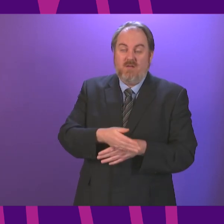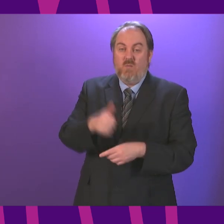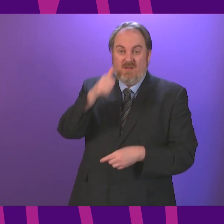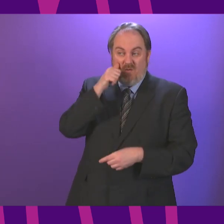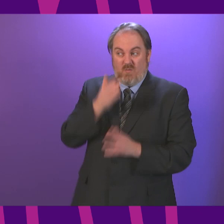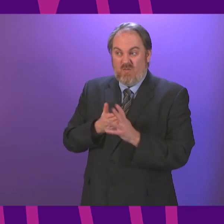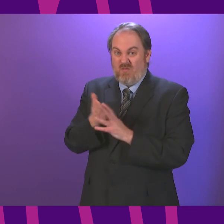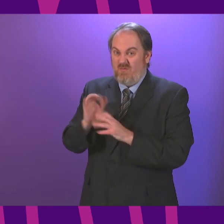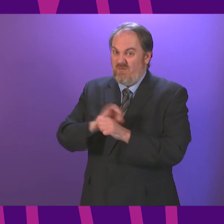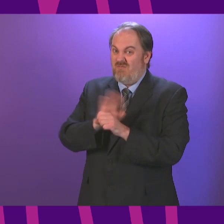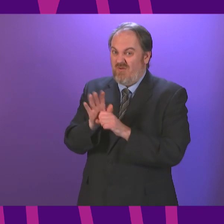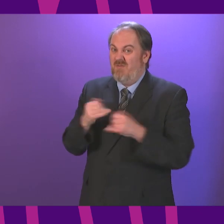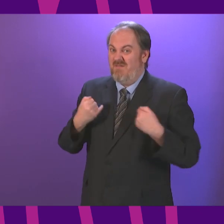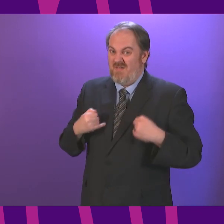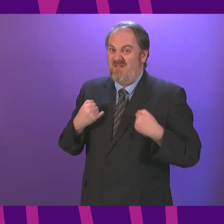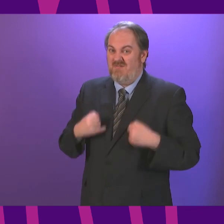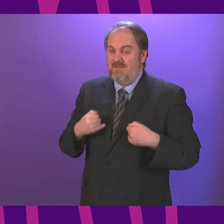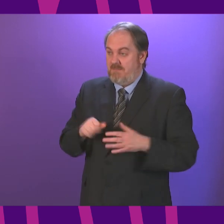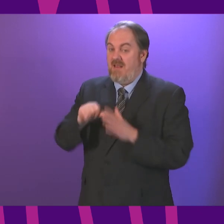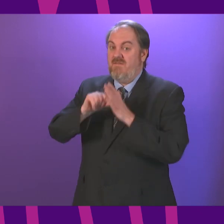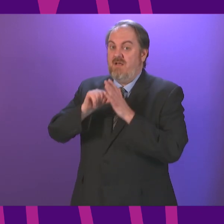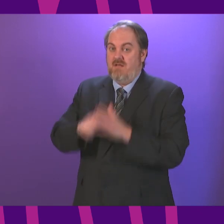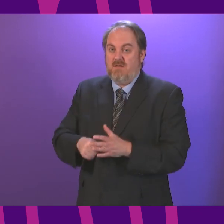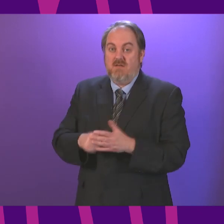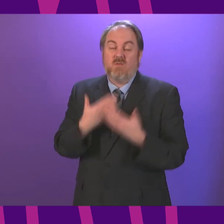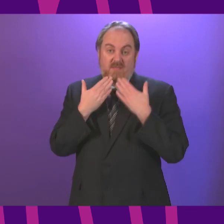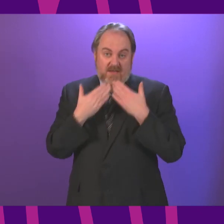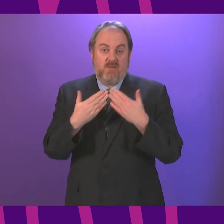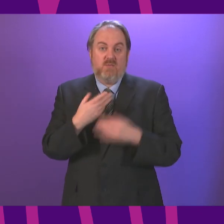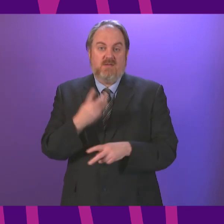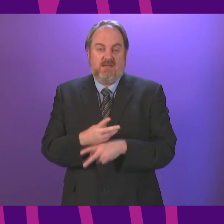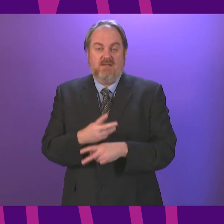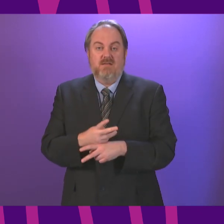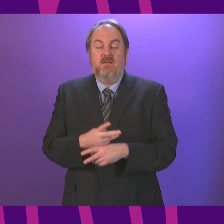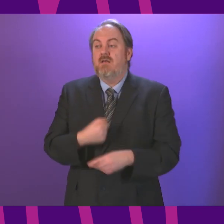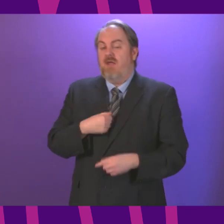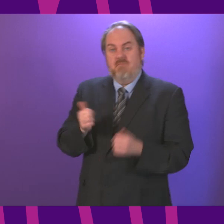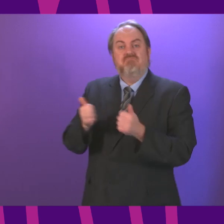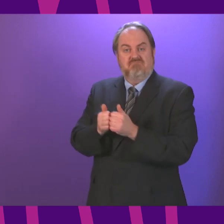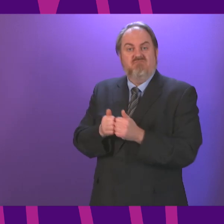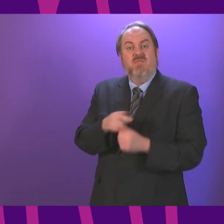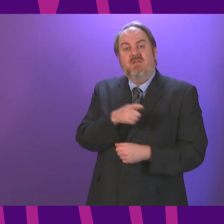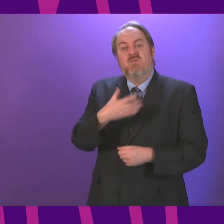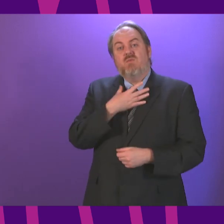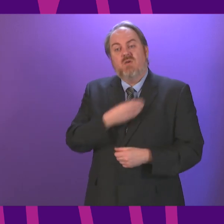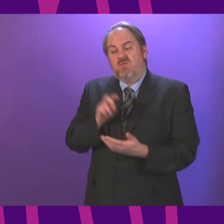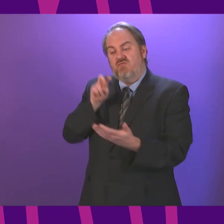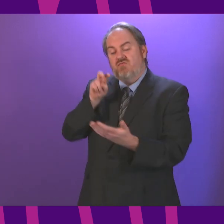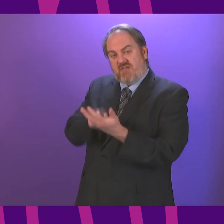of their contribution in the past year. To answer the question, I strongly encourage those who are eligible to register on the